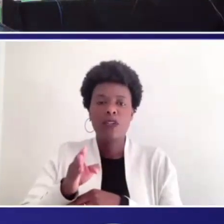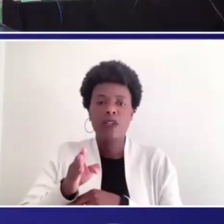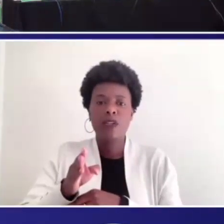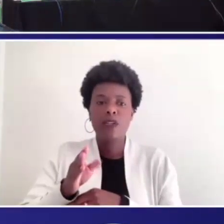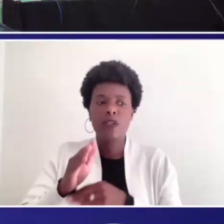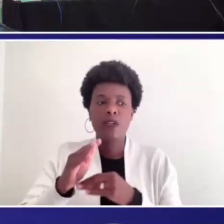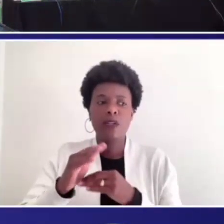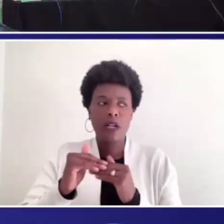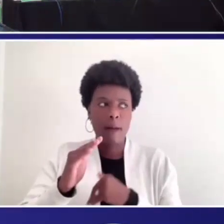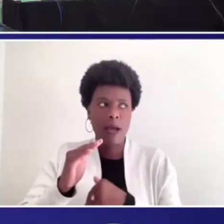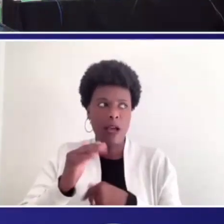Right? Is that what --?